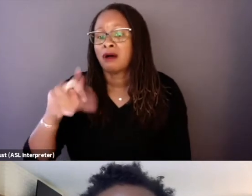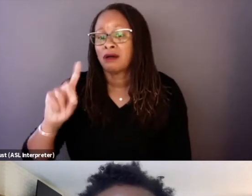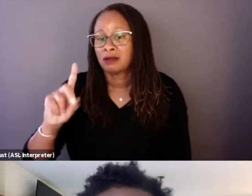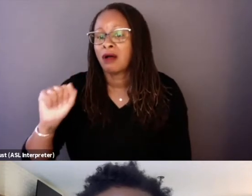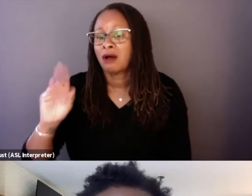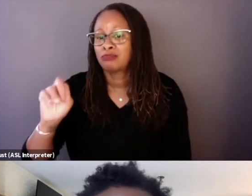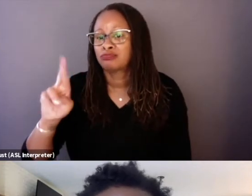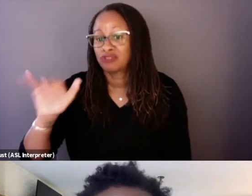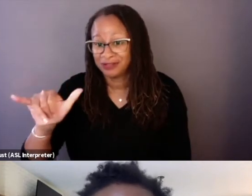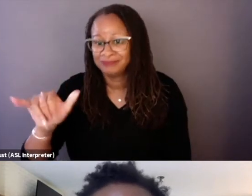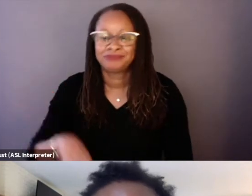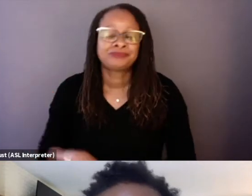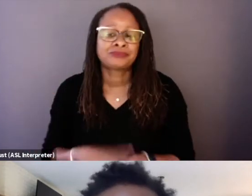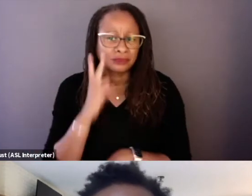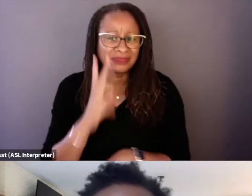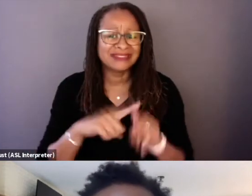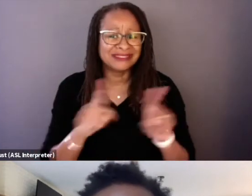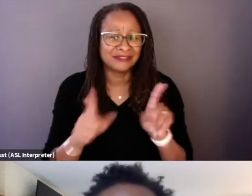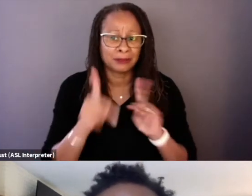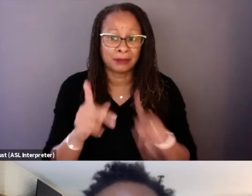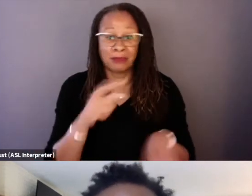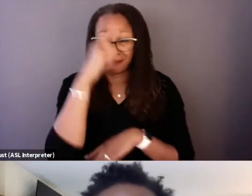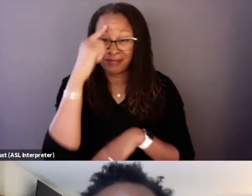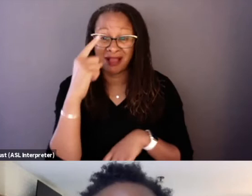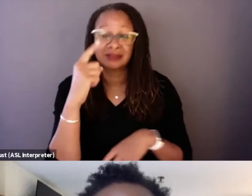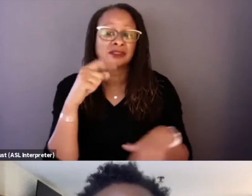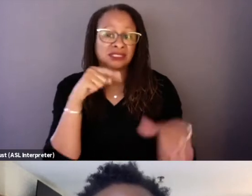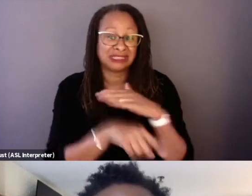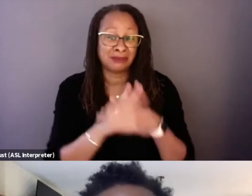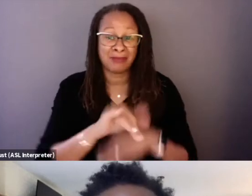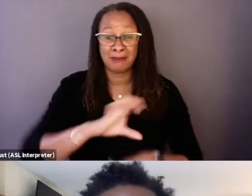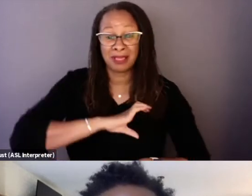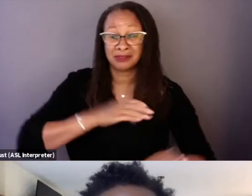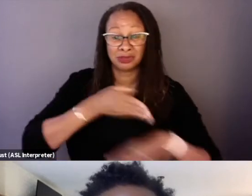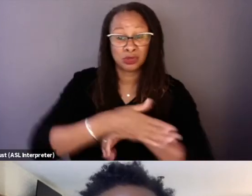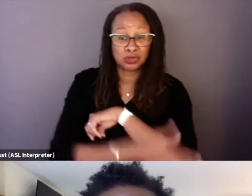all over the country. And the producer, the executive producer, you know,